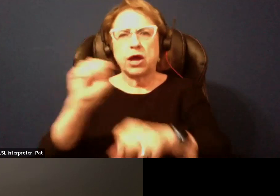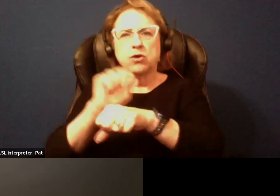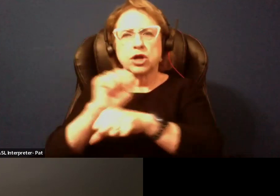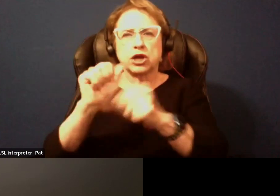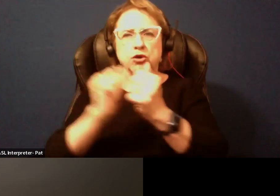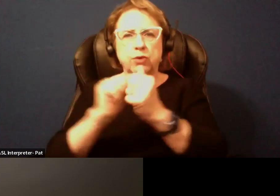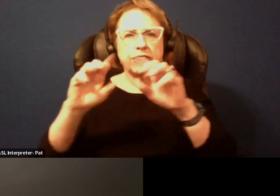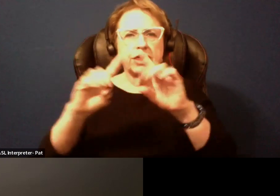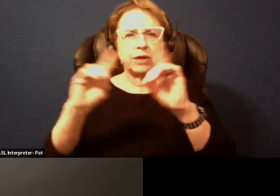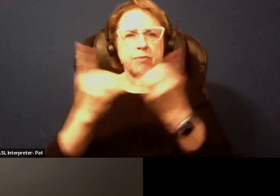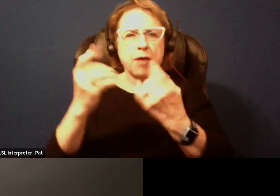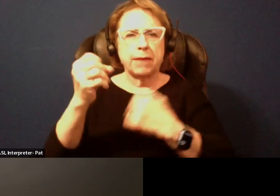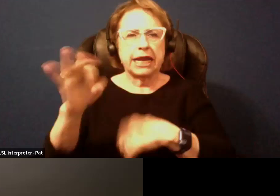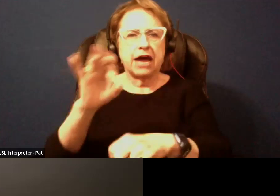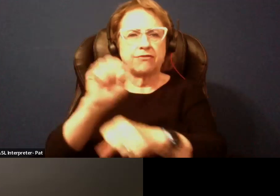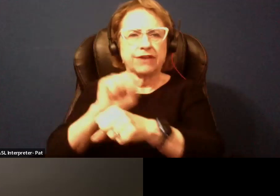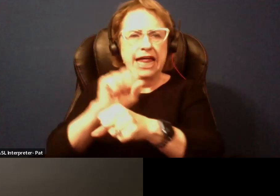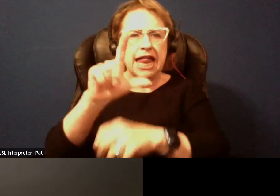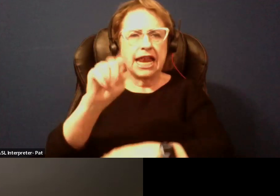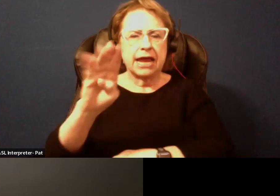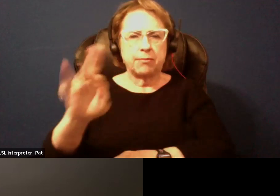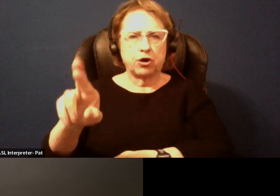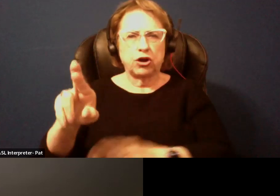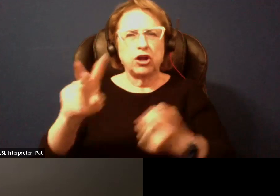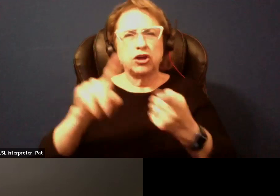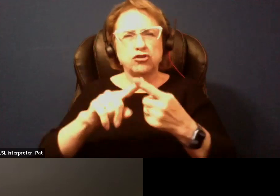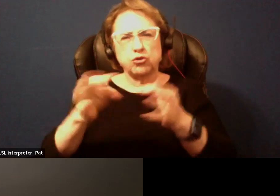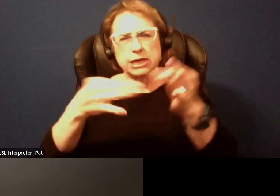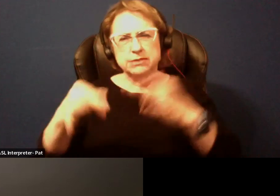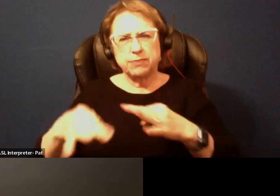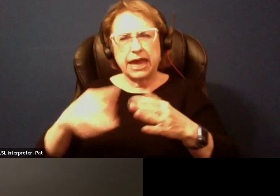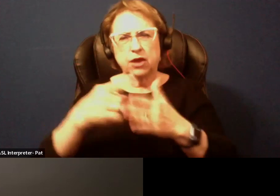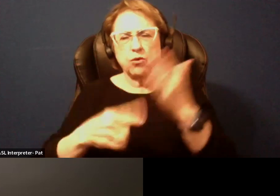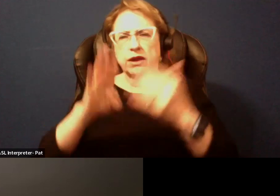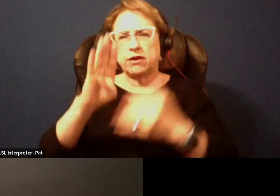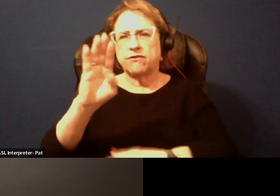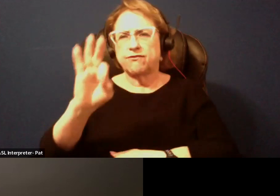try to redefine what a fiber tech is. We've been working with them for 20 years. And the problem is